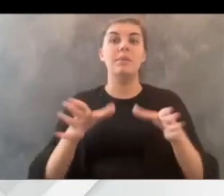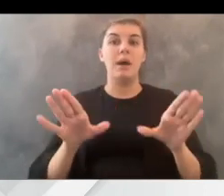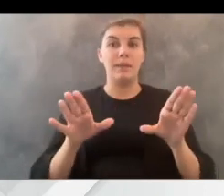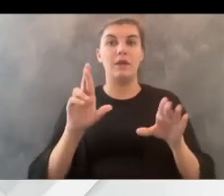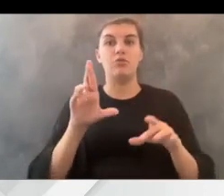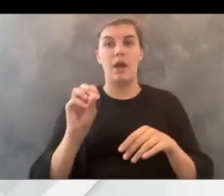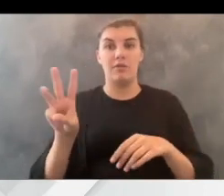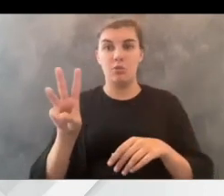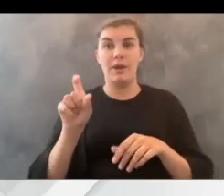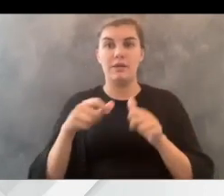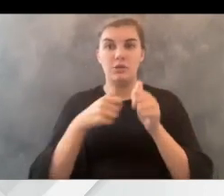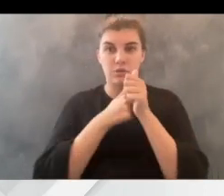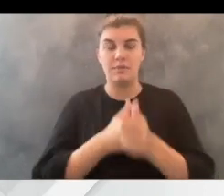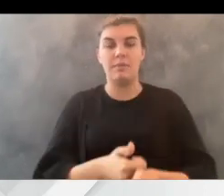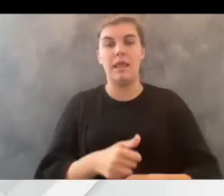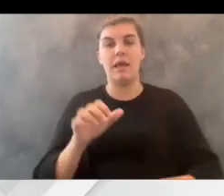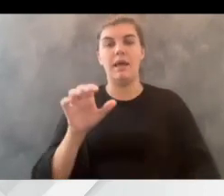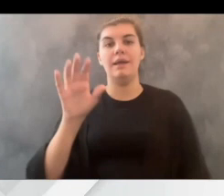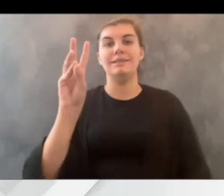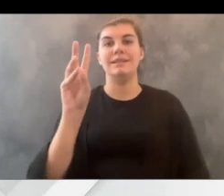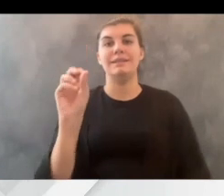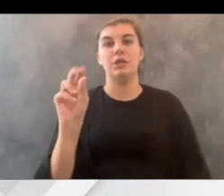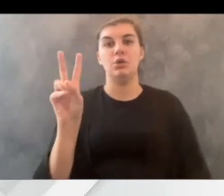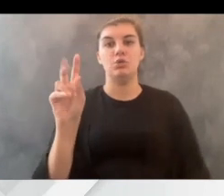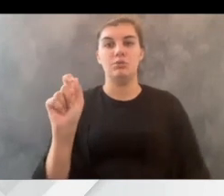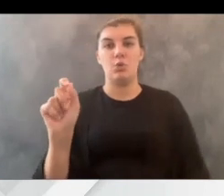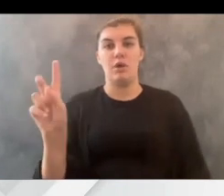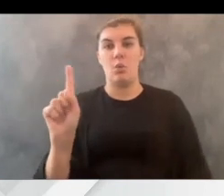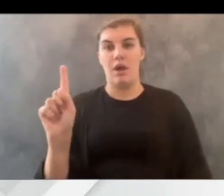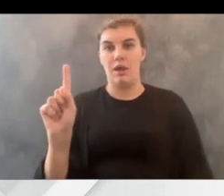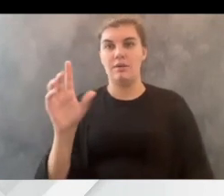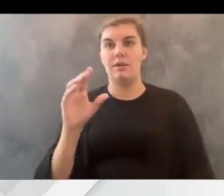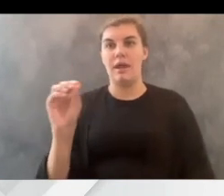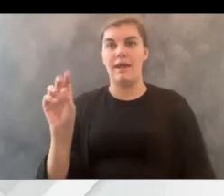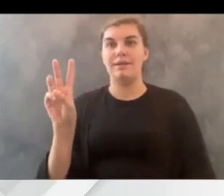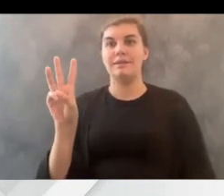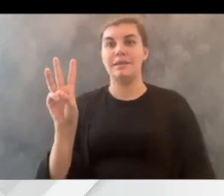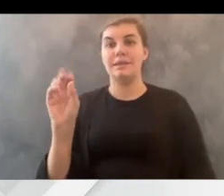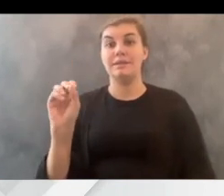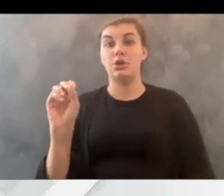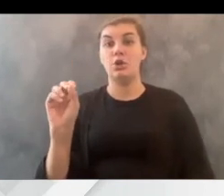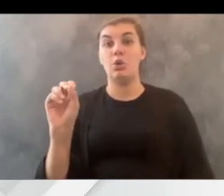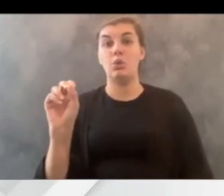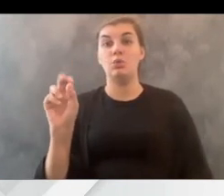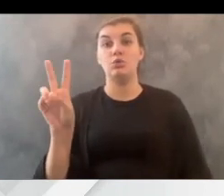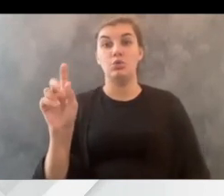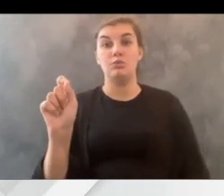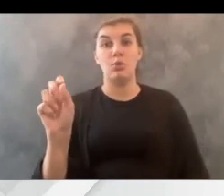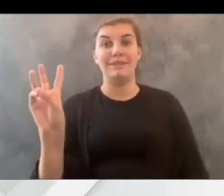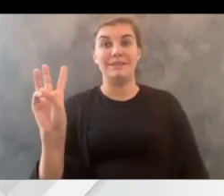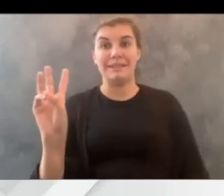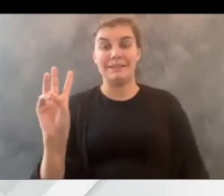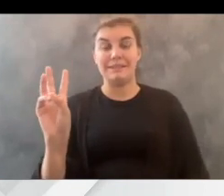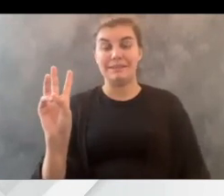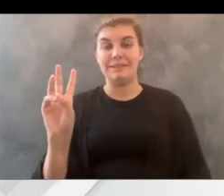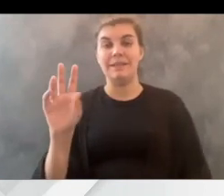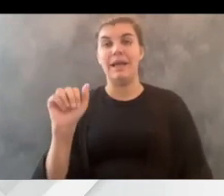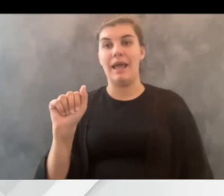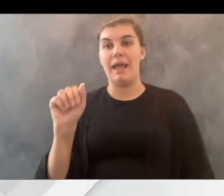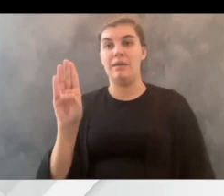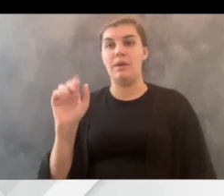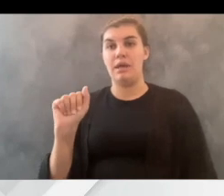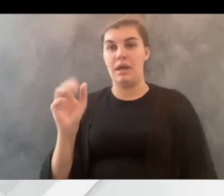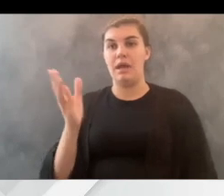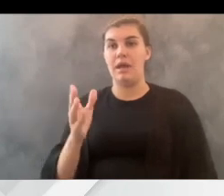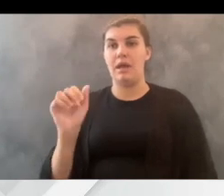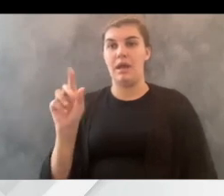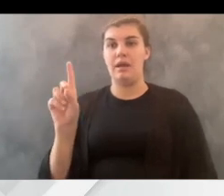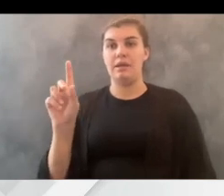comply with sections 602.1 through 602.6 of the ABA and ADA Accessibility Guidelines.